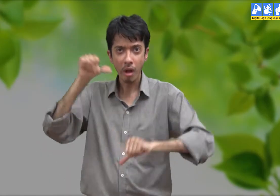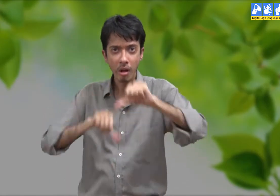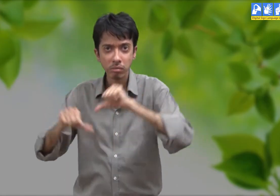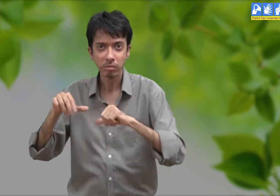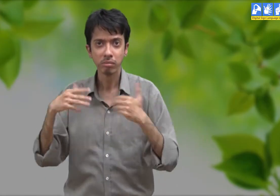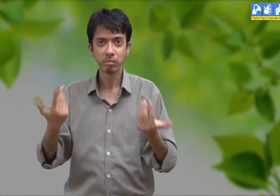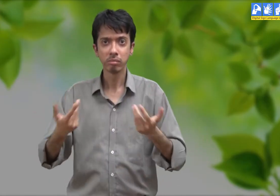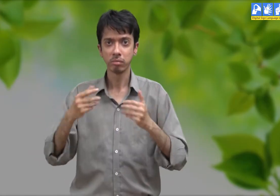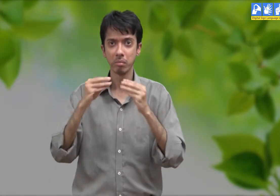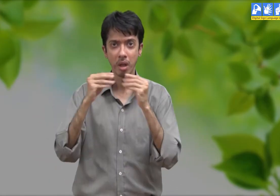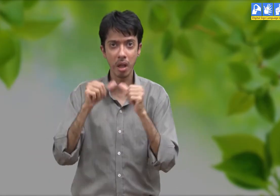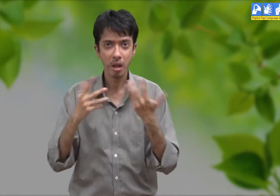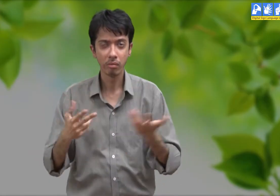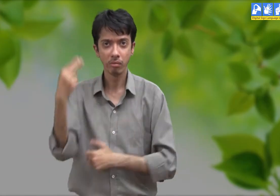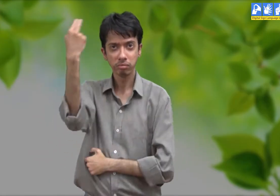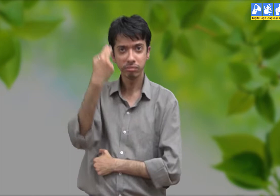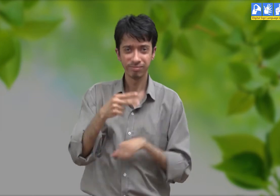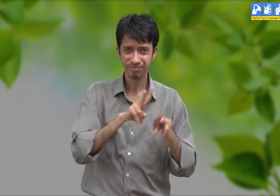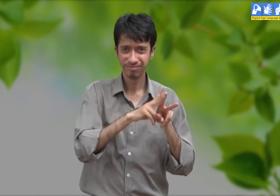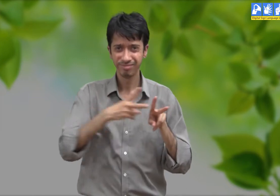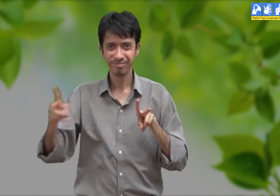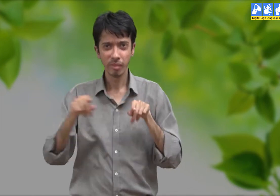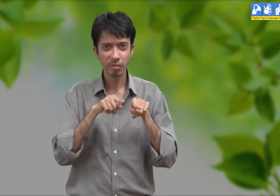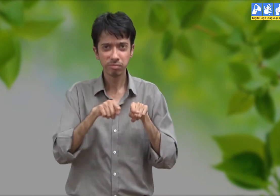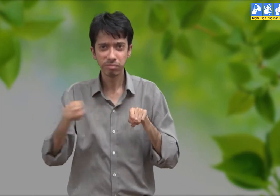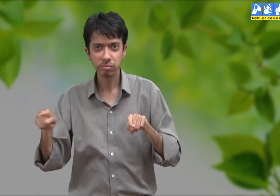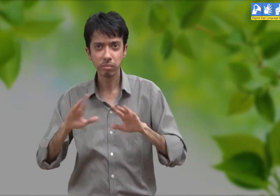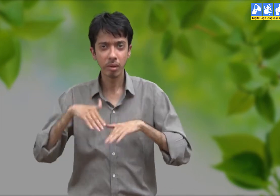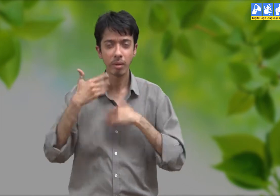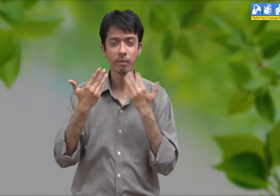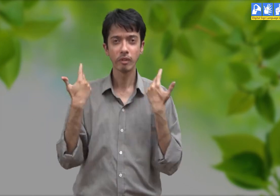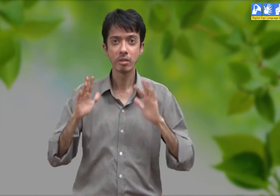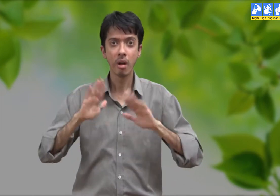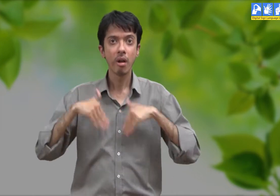where they have additional subjects such as accounts, science, arts etc.